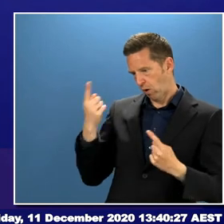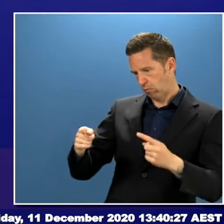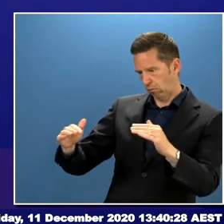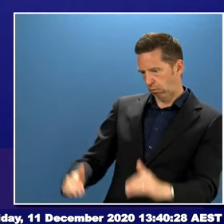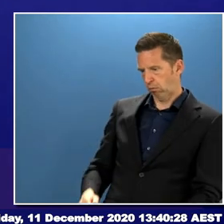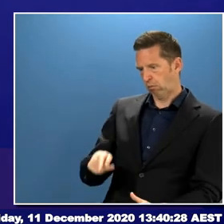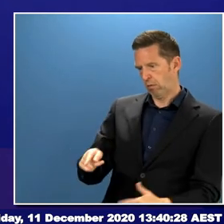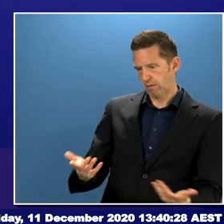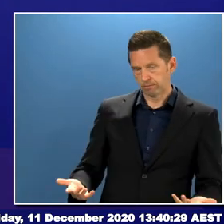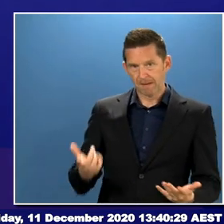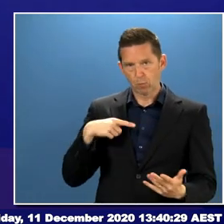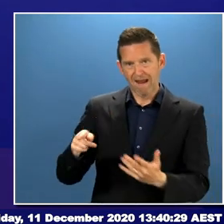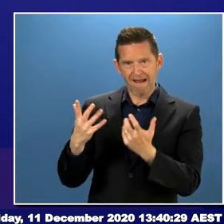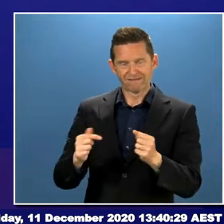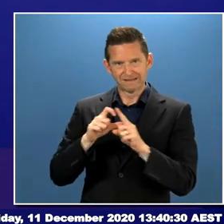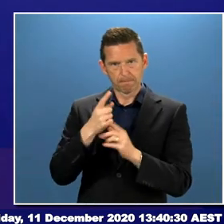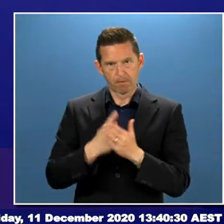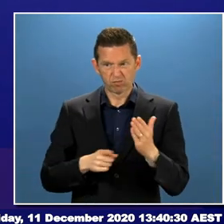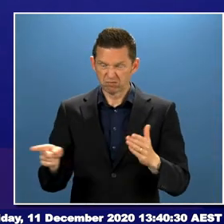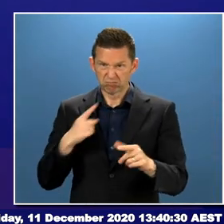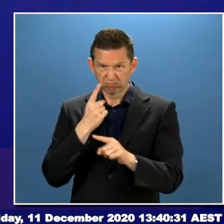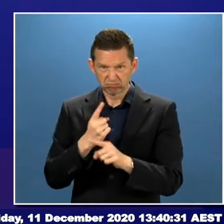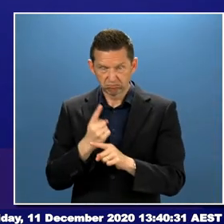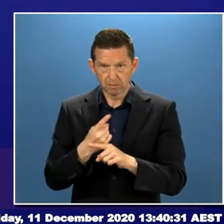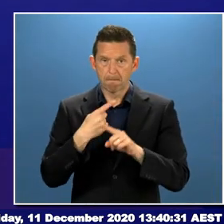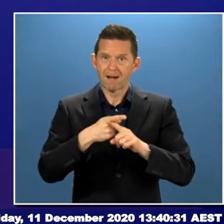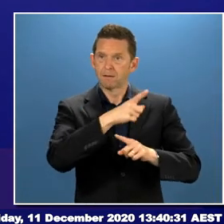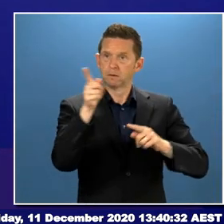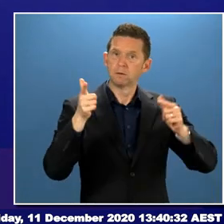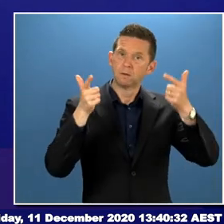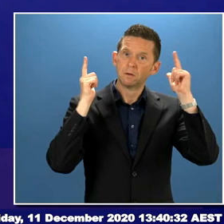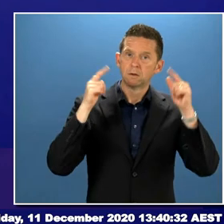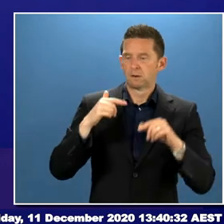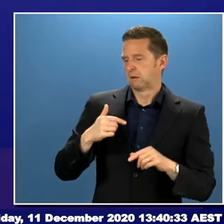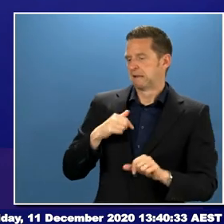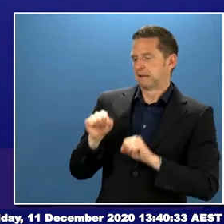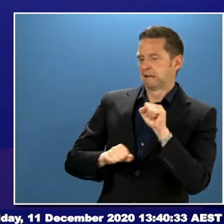disability and the reluctance of employers to offer employment, allocate